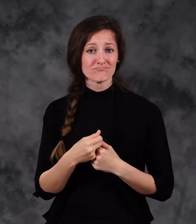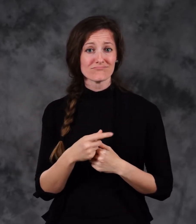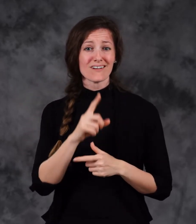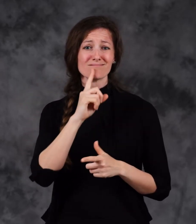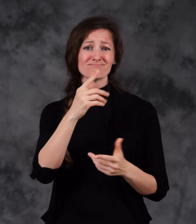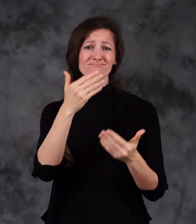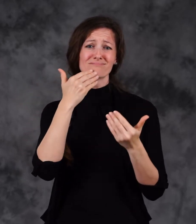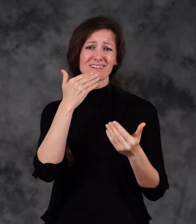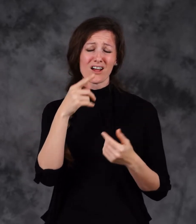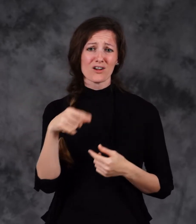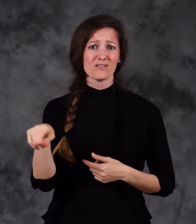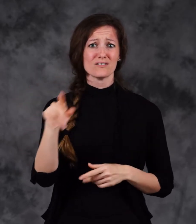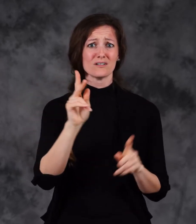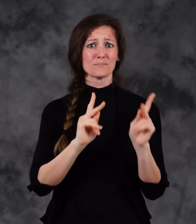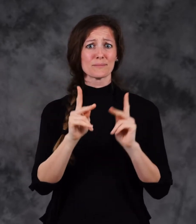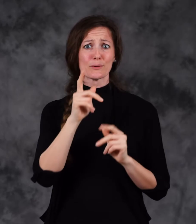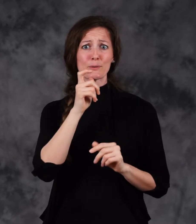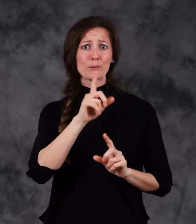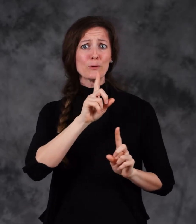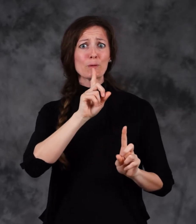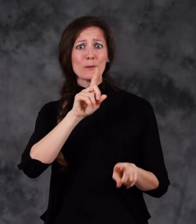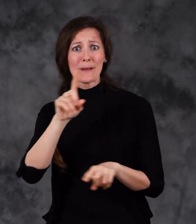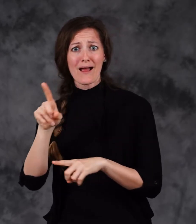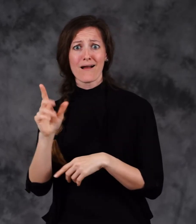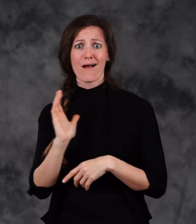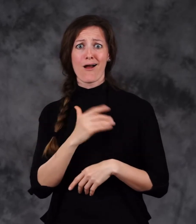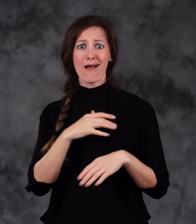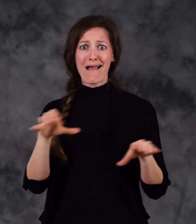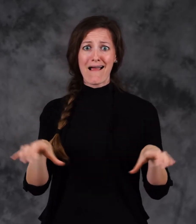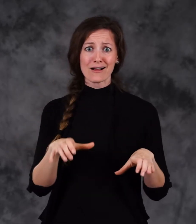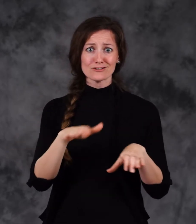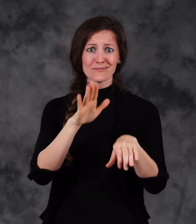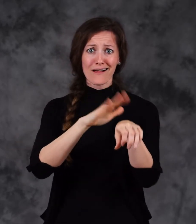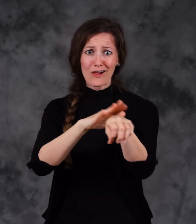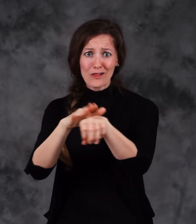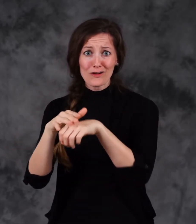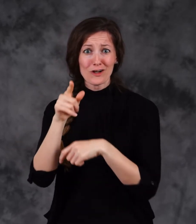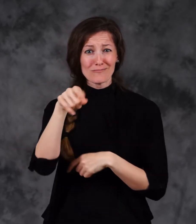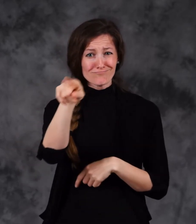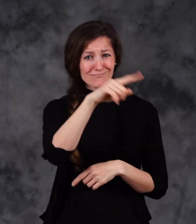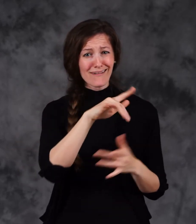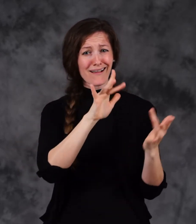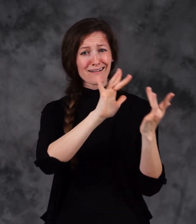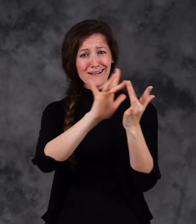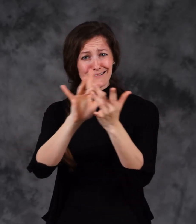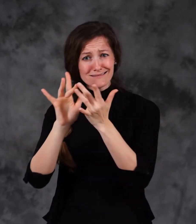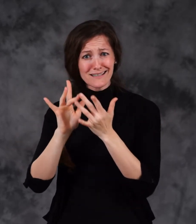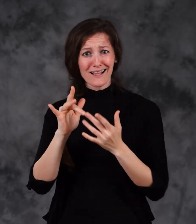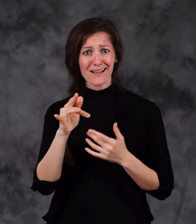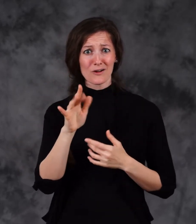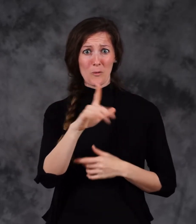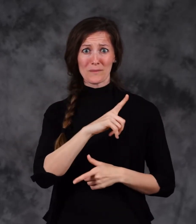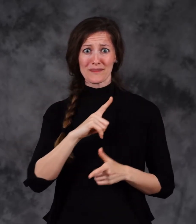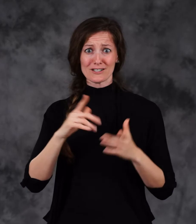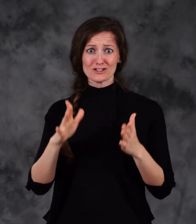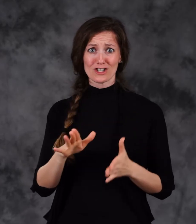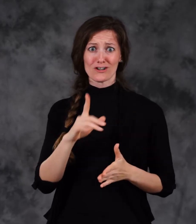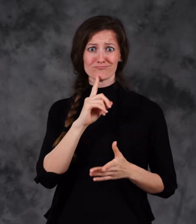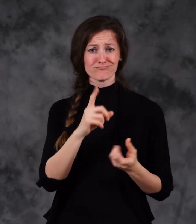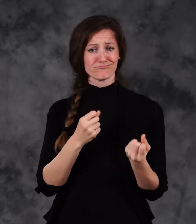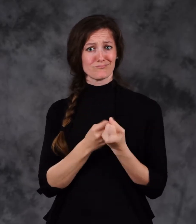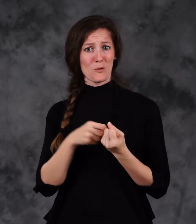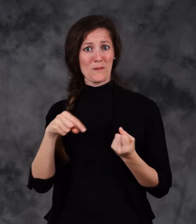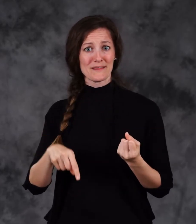Thank you to the people who responded to our Action Alert and contacted legislators to support this.